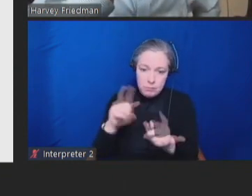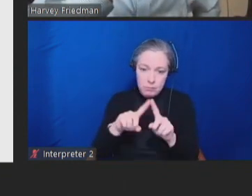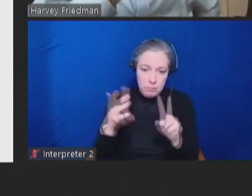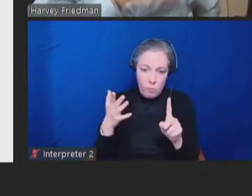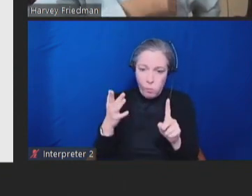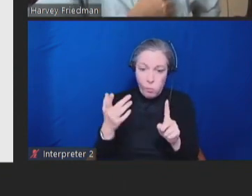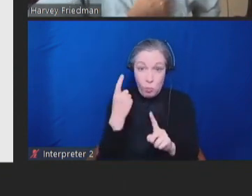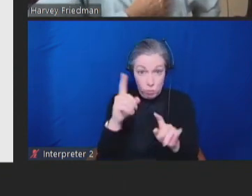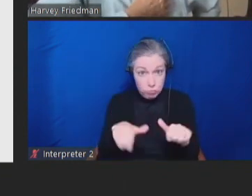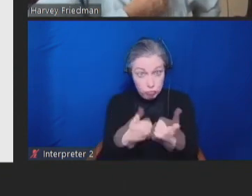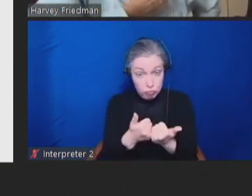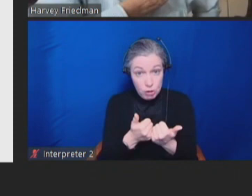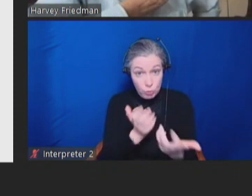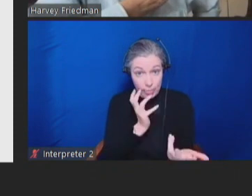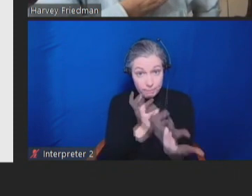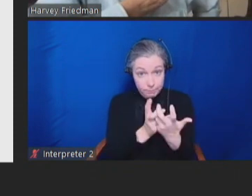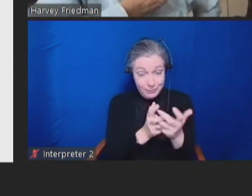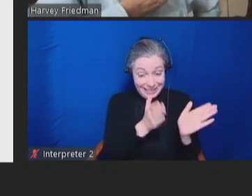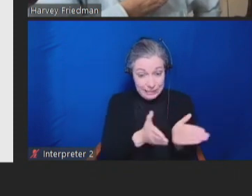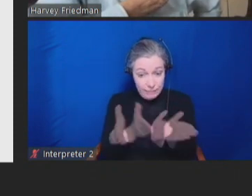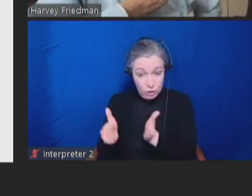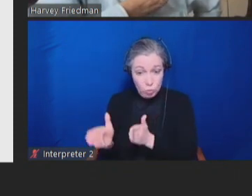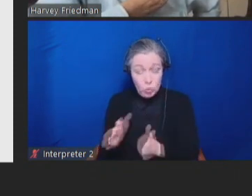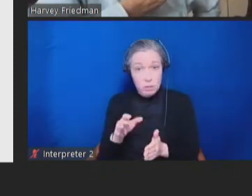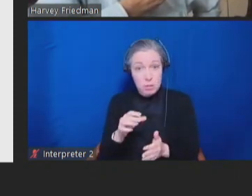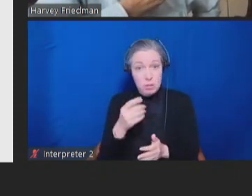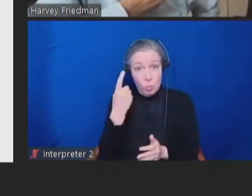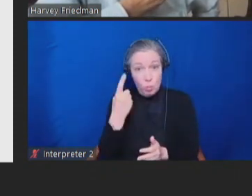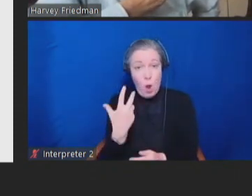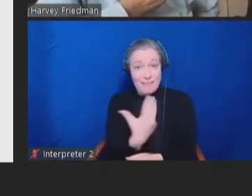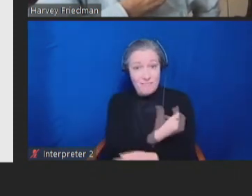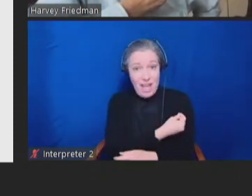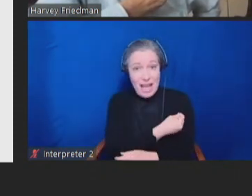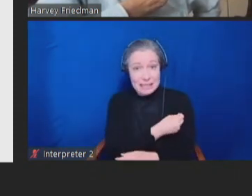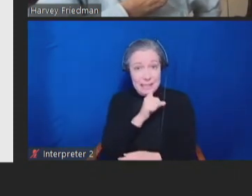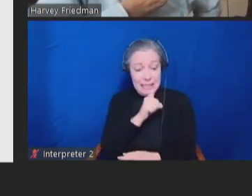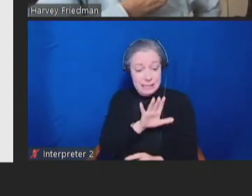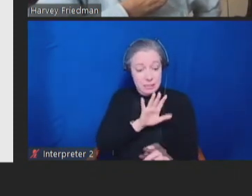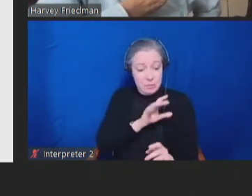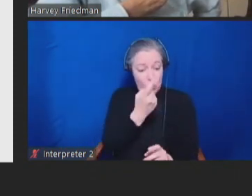patient's vaccines [unintelligible] vaccines and have one vaccine. So, in fact, before our trial,